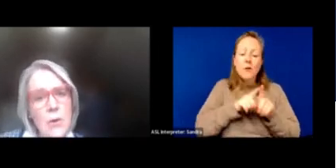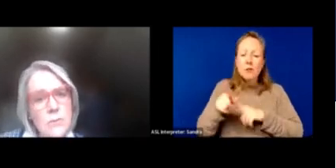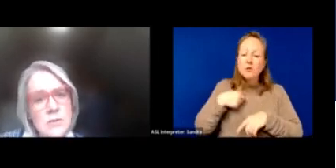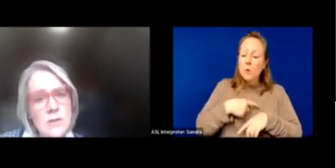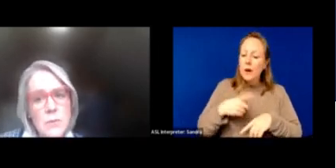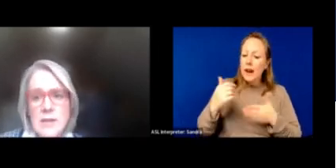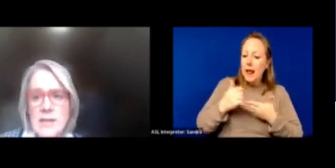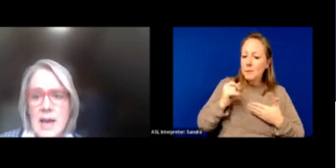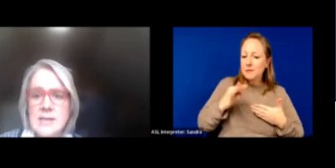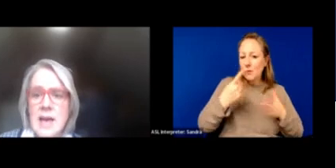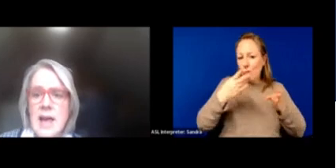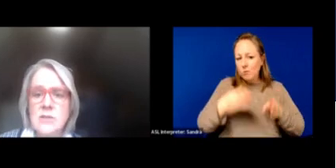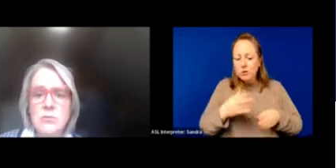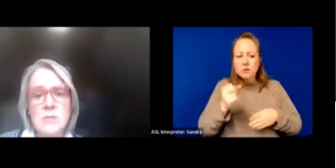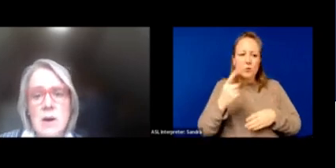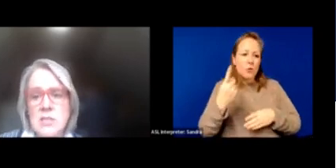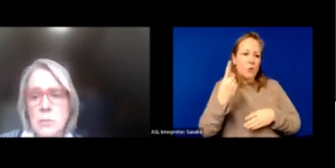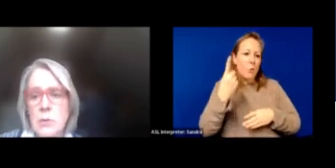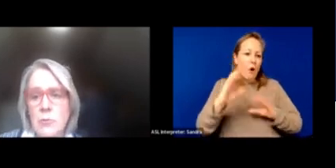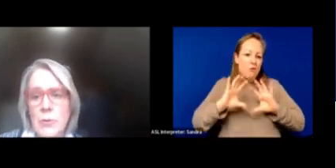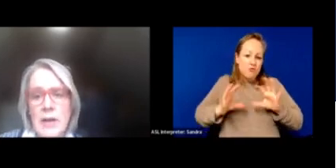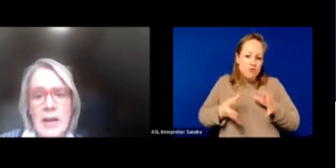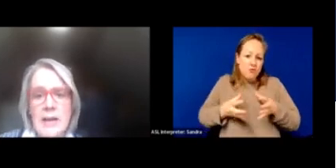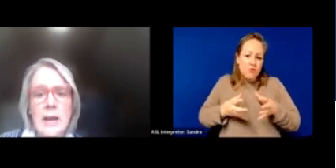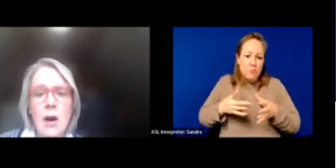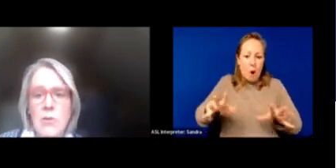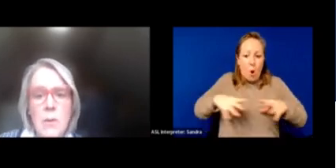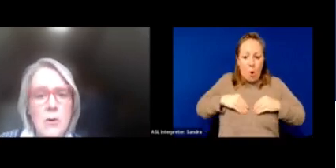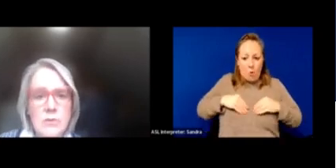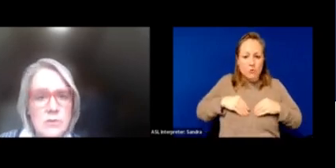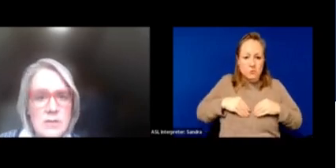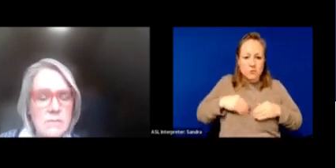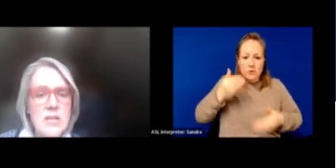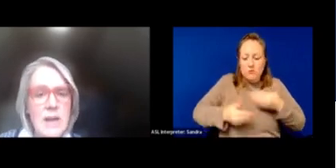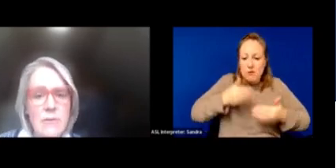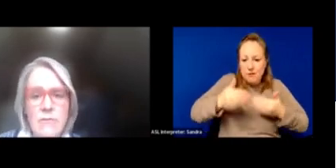owns the process and is responsible for bringing Have all the partners together and